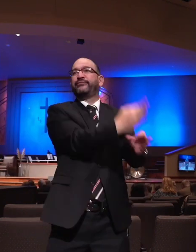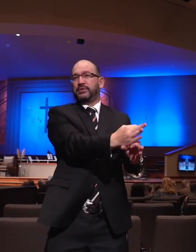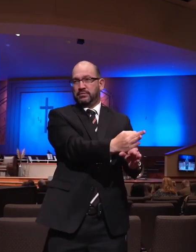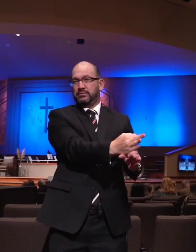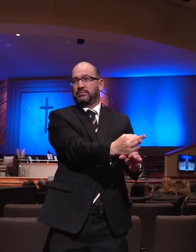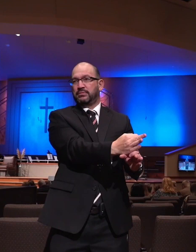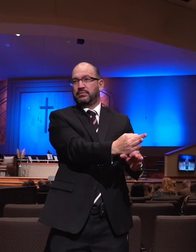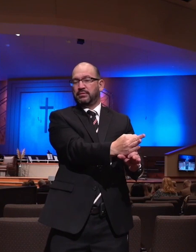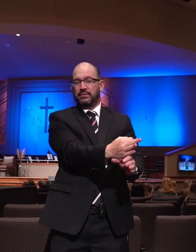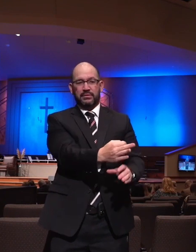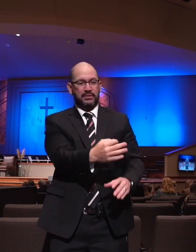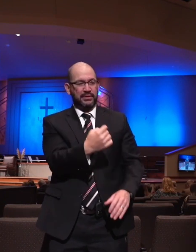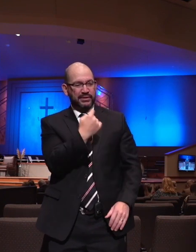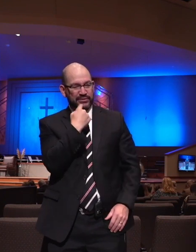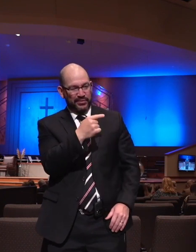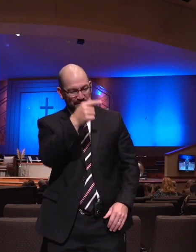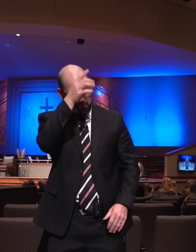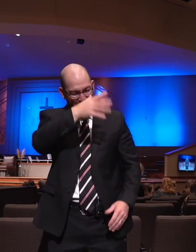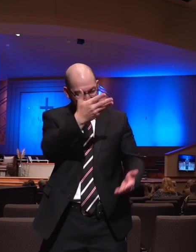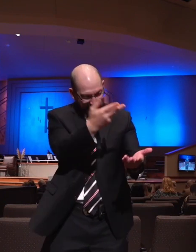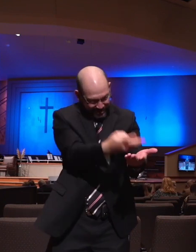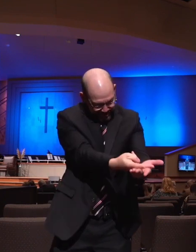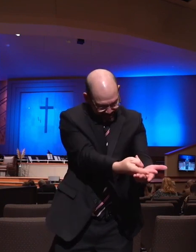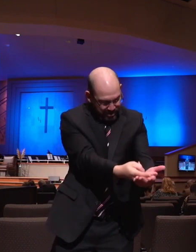he said unto him man